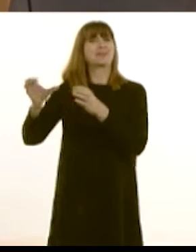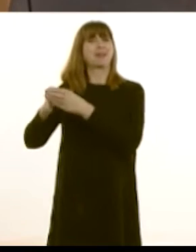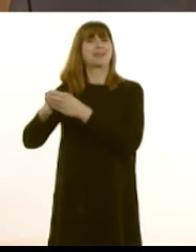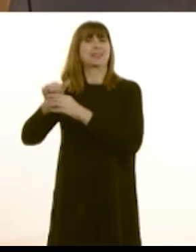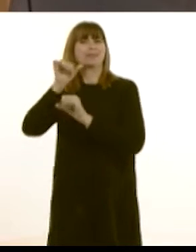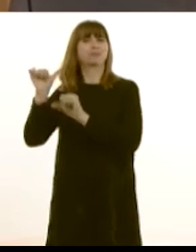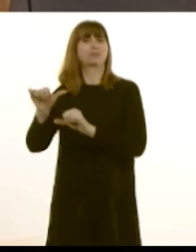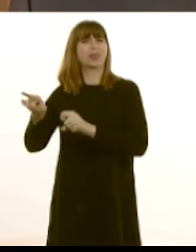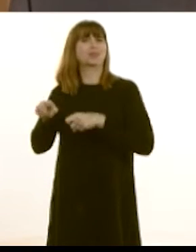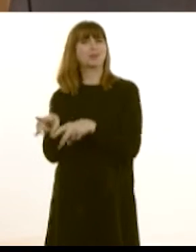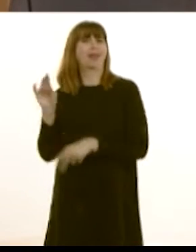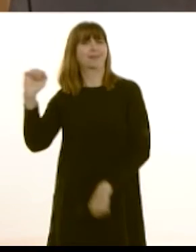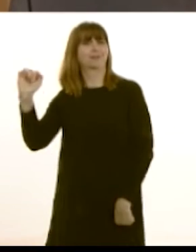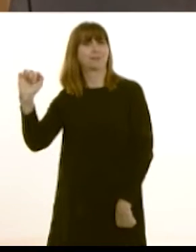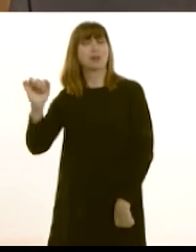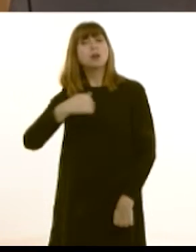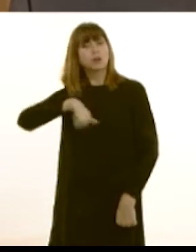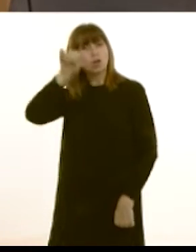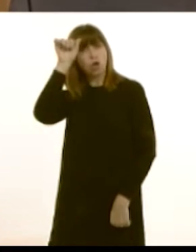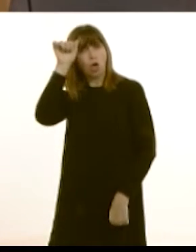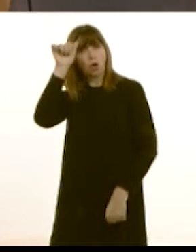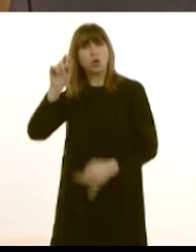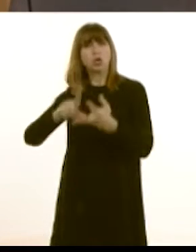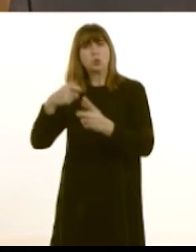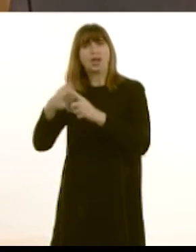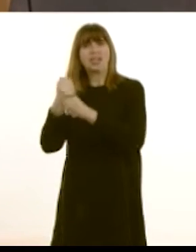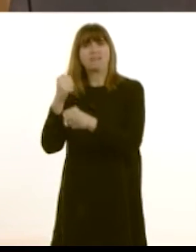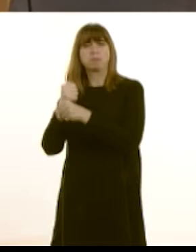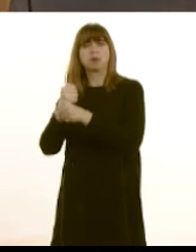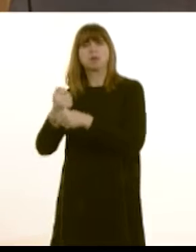Weíre well aware of the disproportionate effect of the UK Governmentís welfare reforms in Wales.